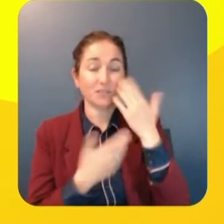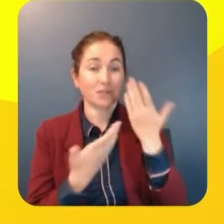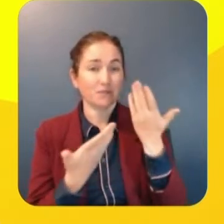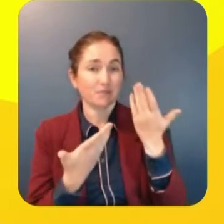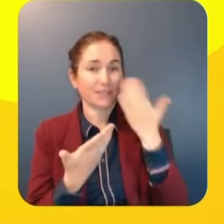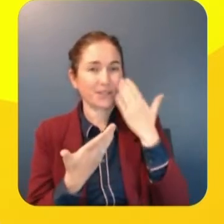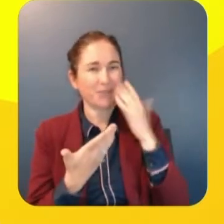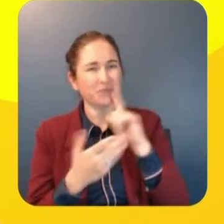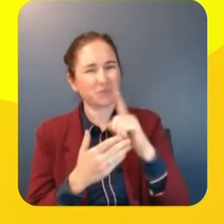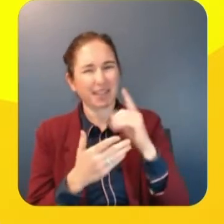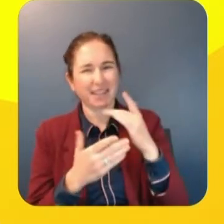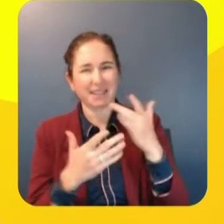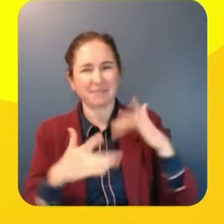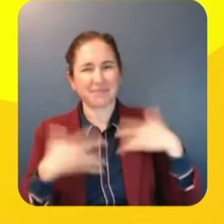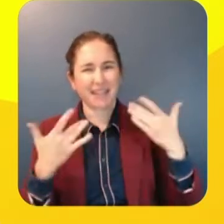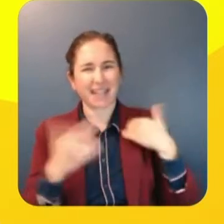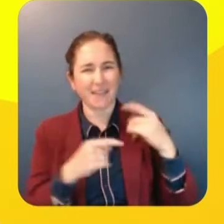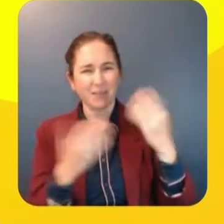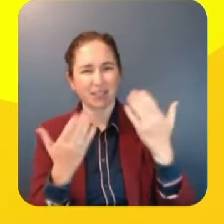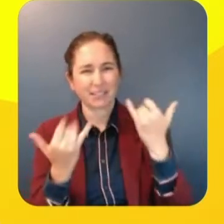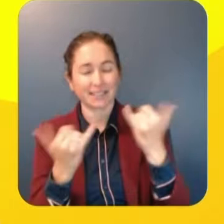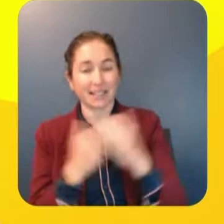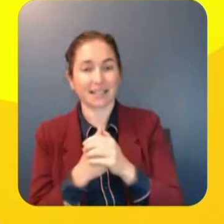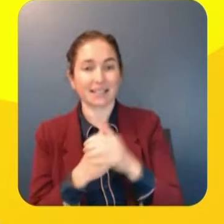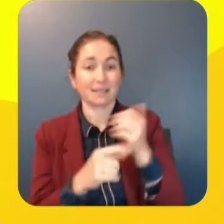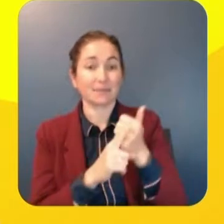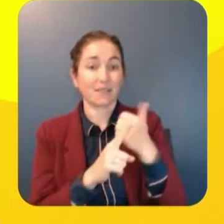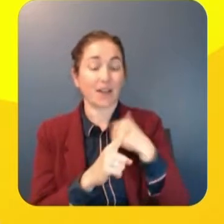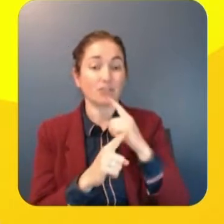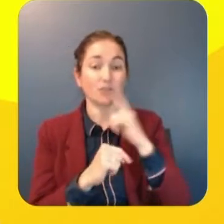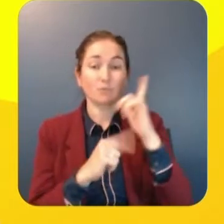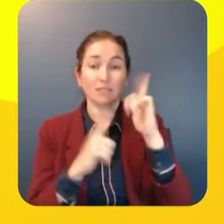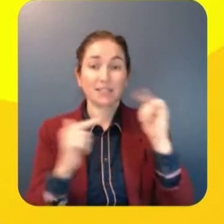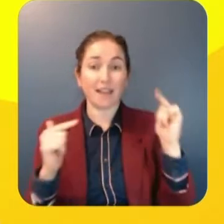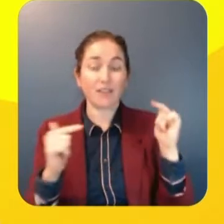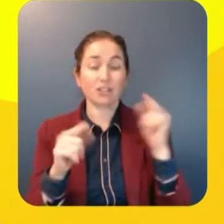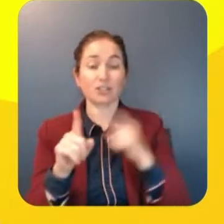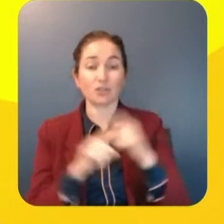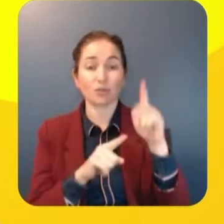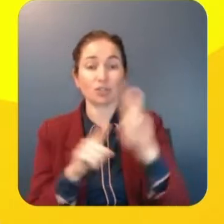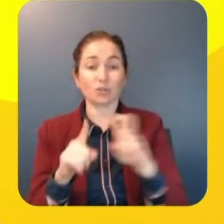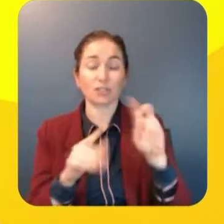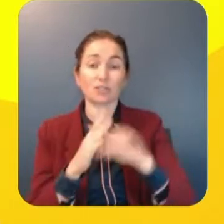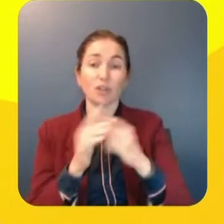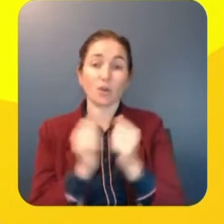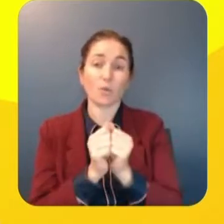Geoffrey has had a super diverse career journey which started in the entertainment industry, working with artists,